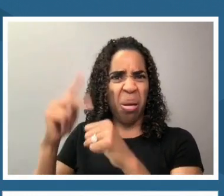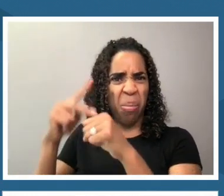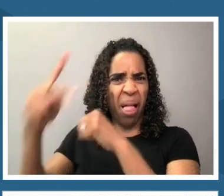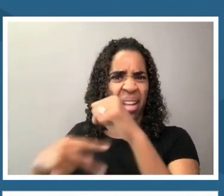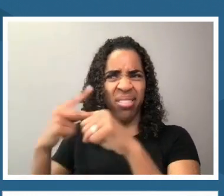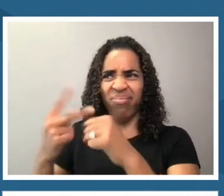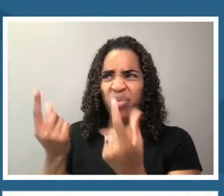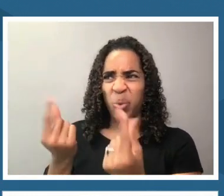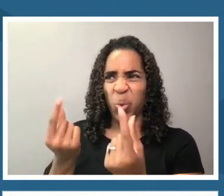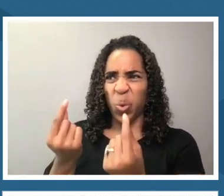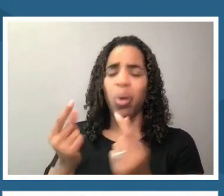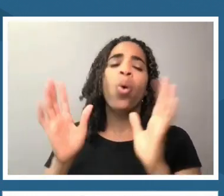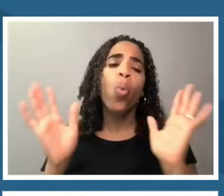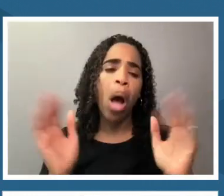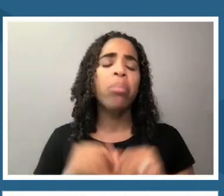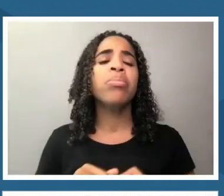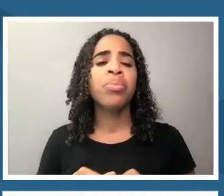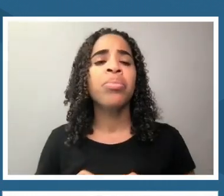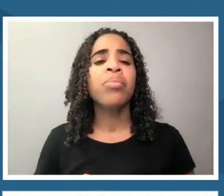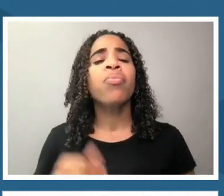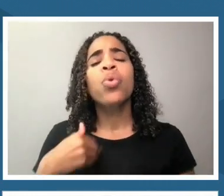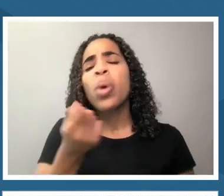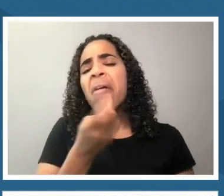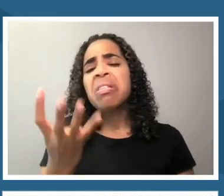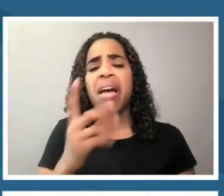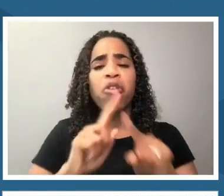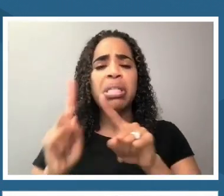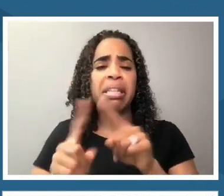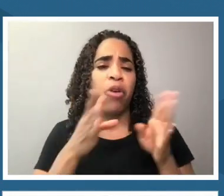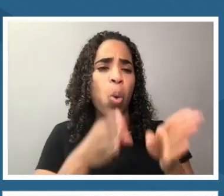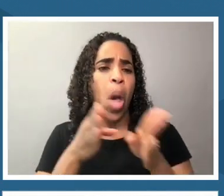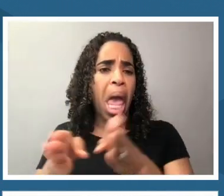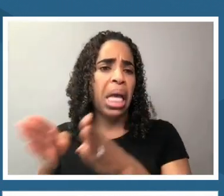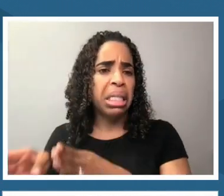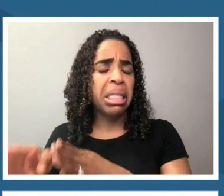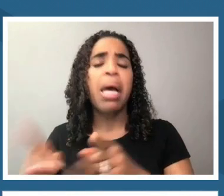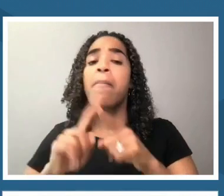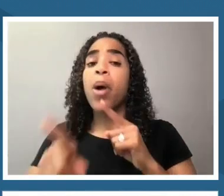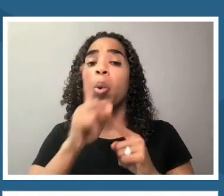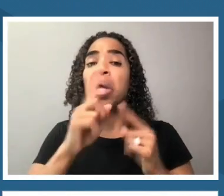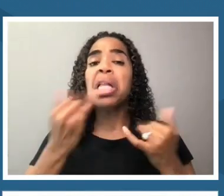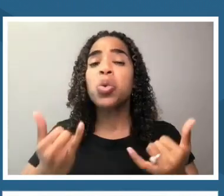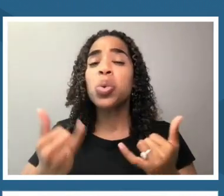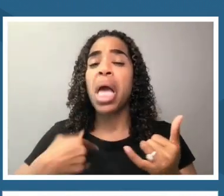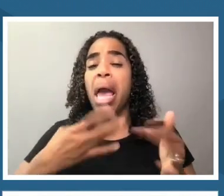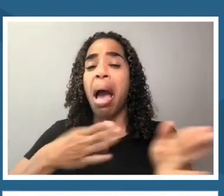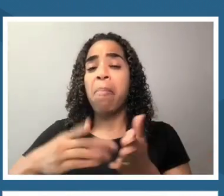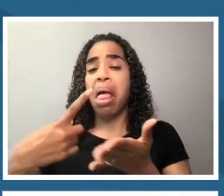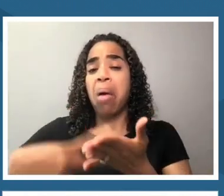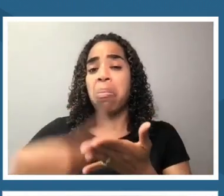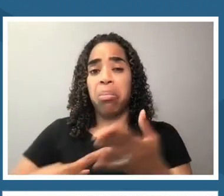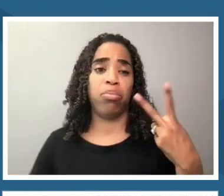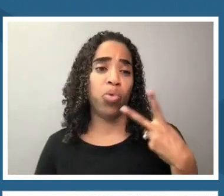basically have several ways to do it but i will describe to you here briefly